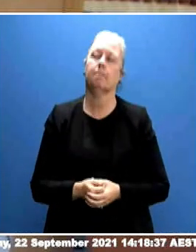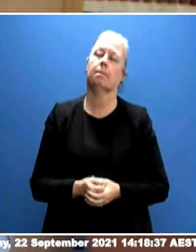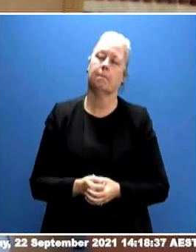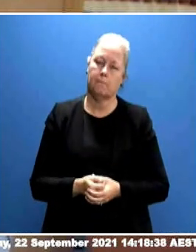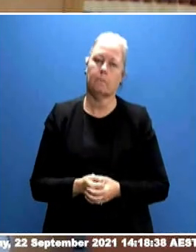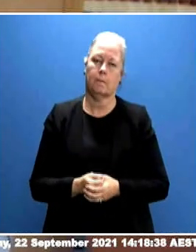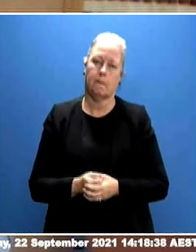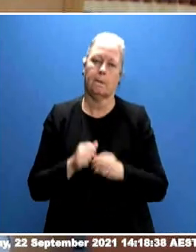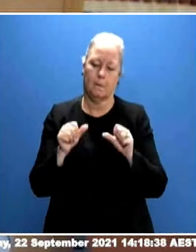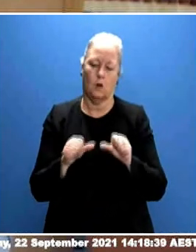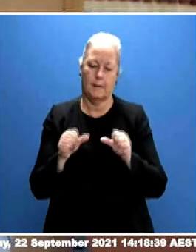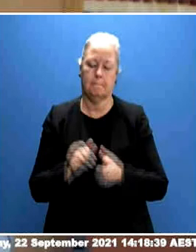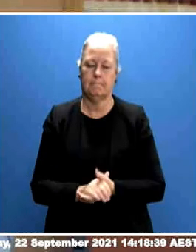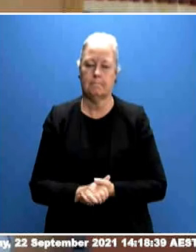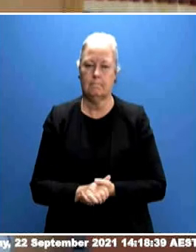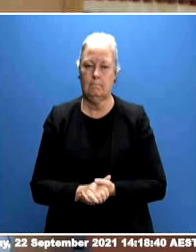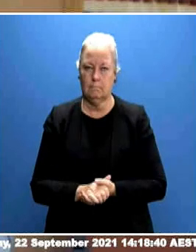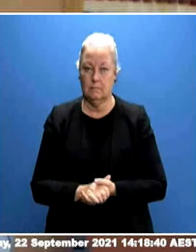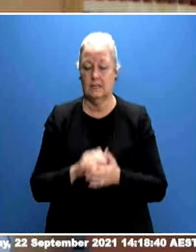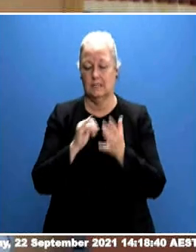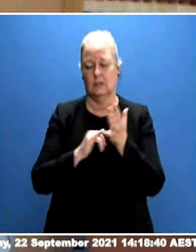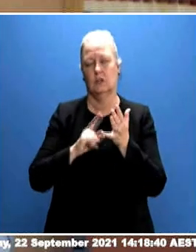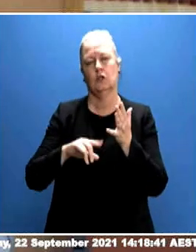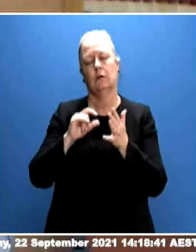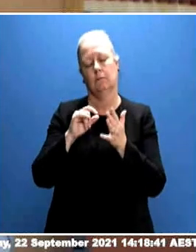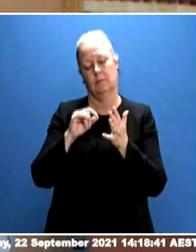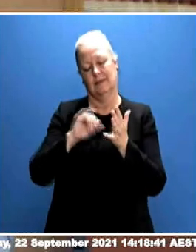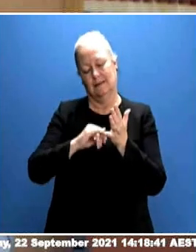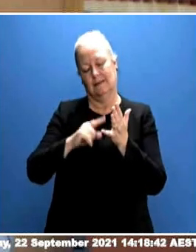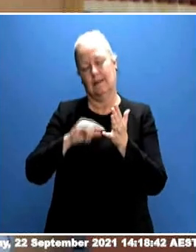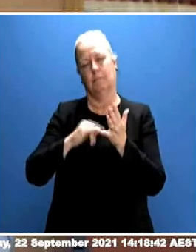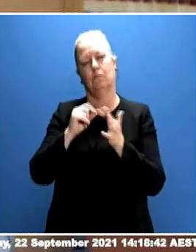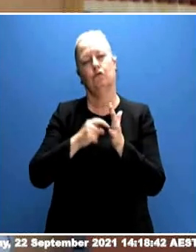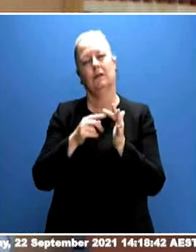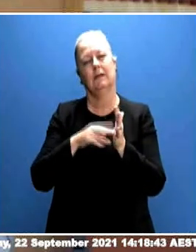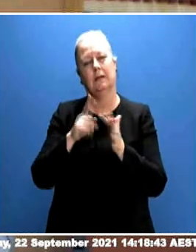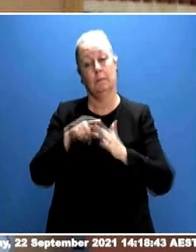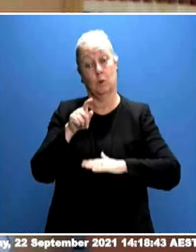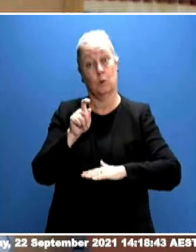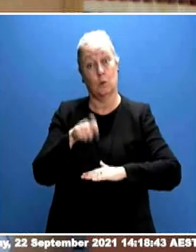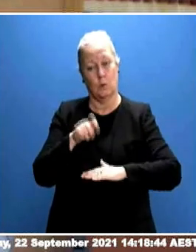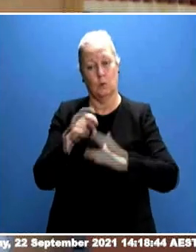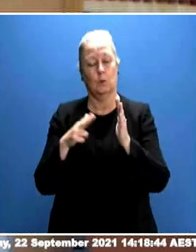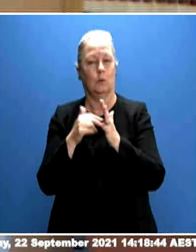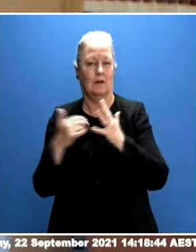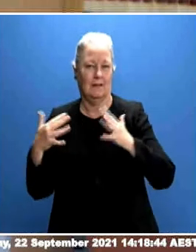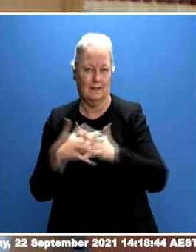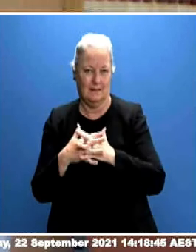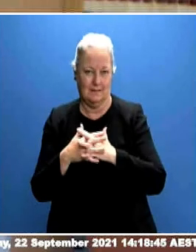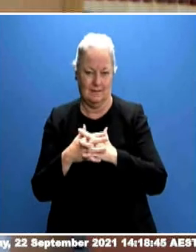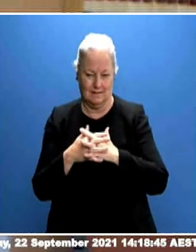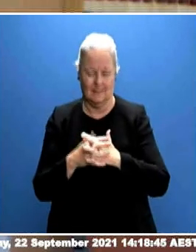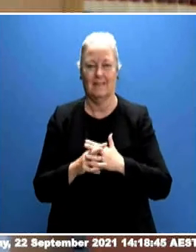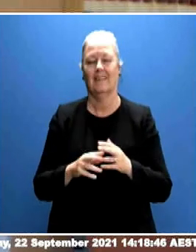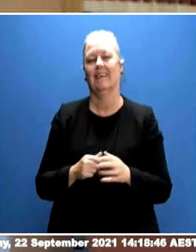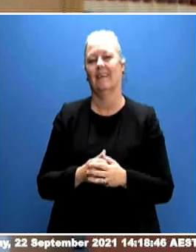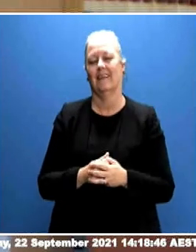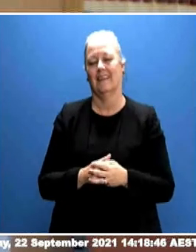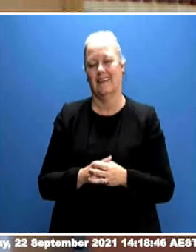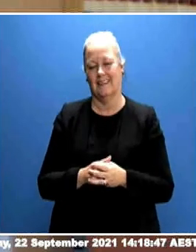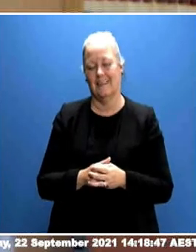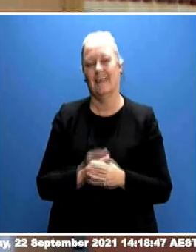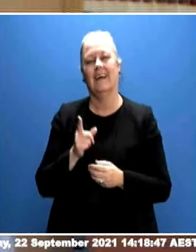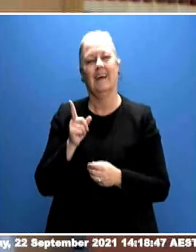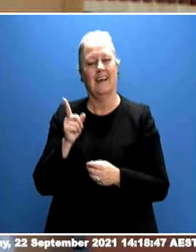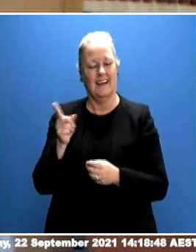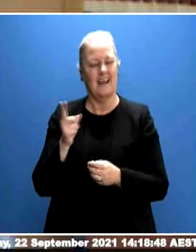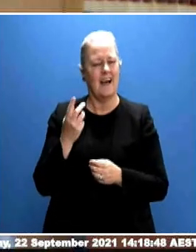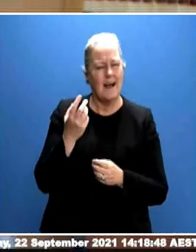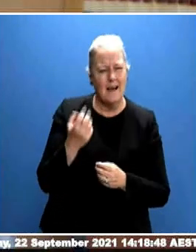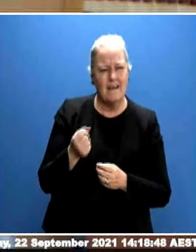The Supreme Court in New South Wales has a parens patriae, Latin tag,